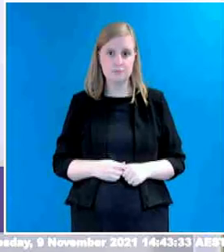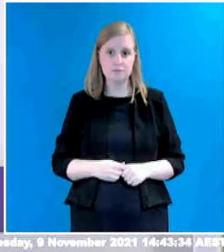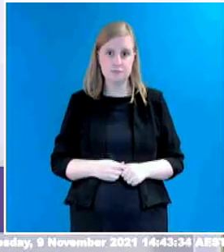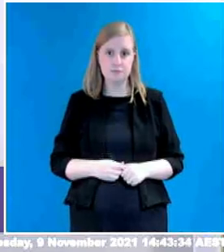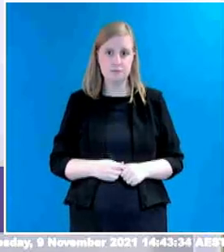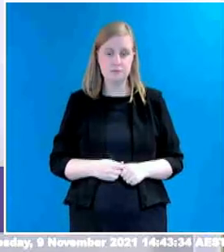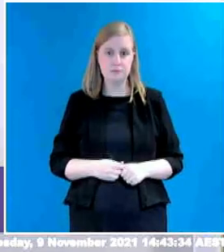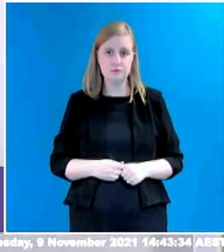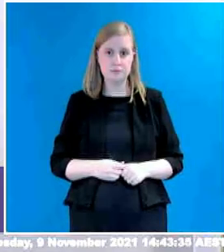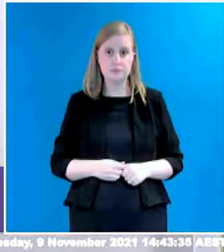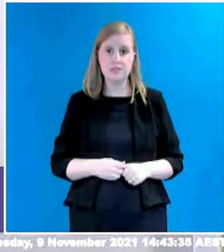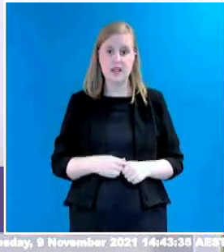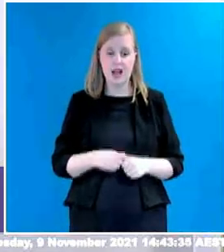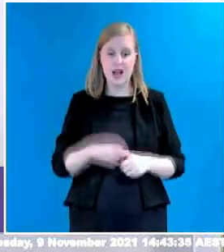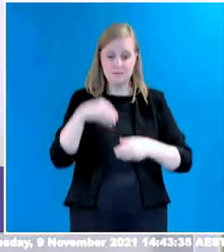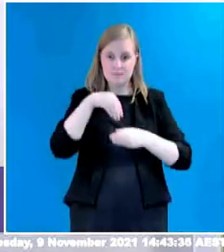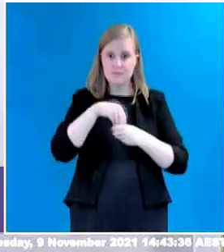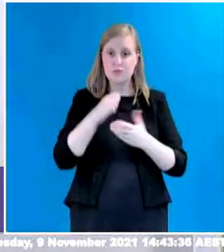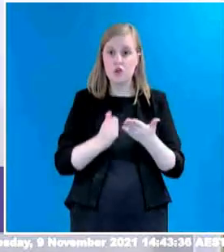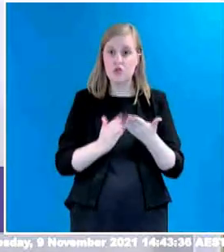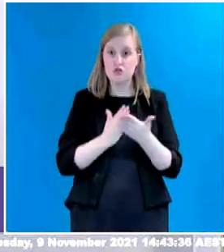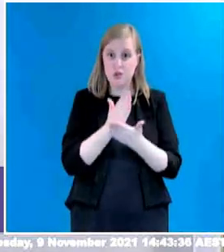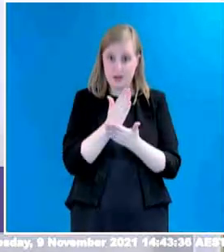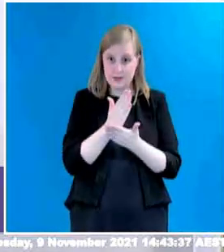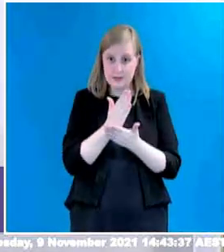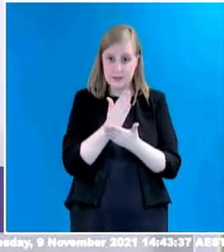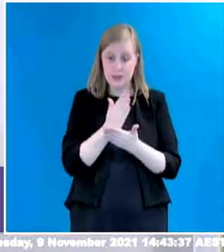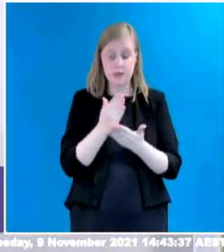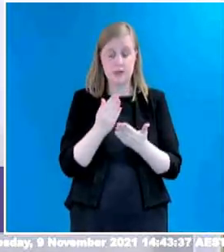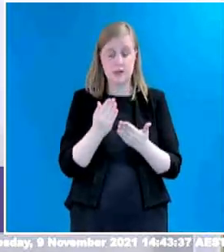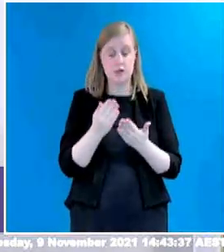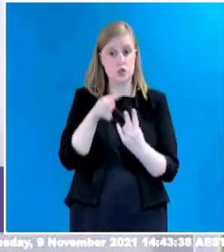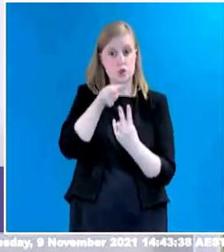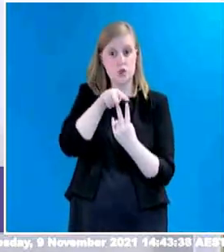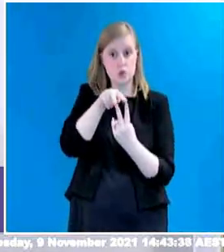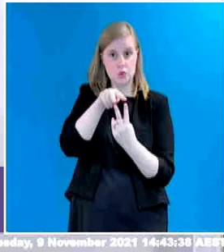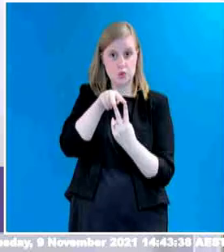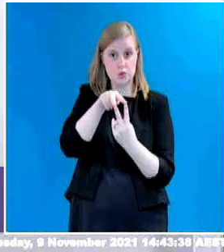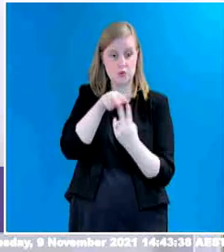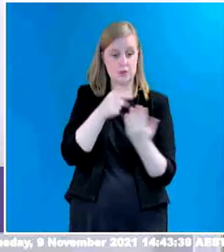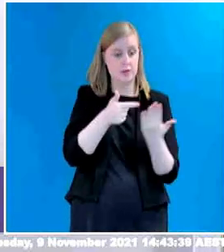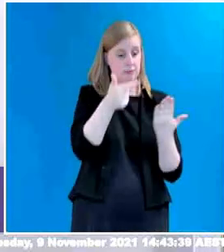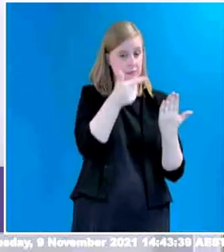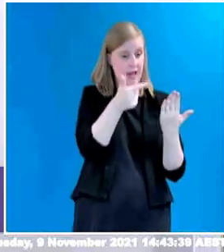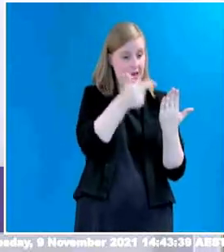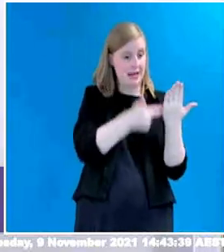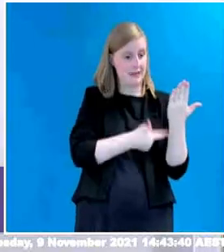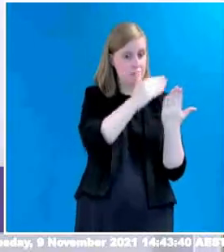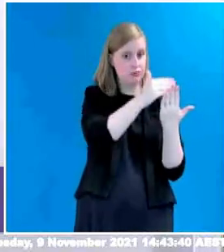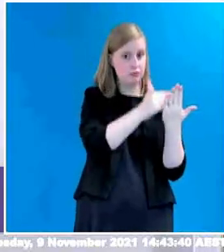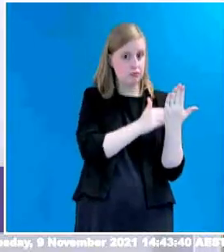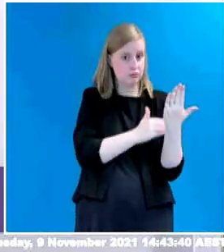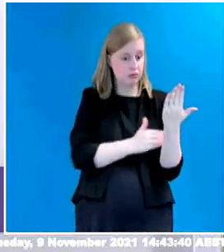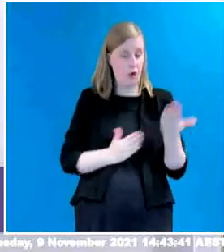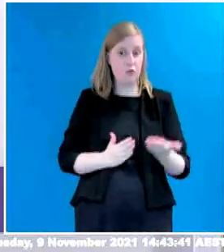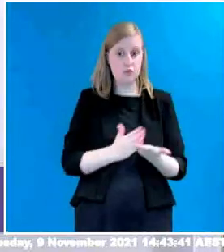into those that are immediately realisable and those that have progressive realisation.